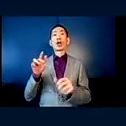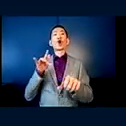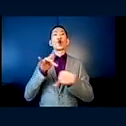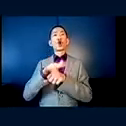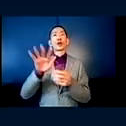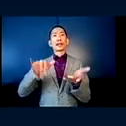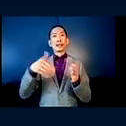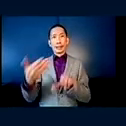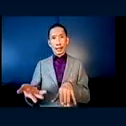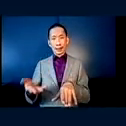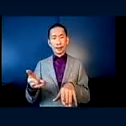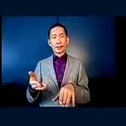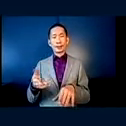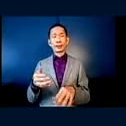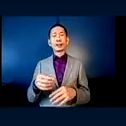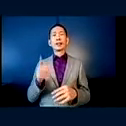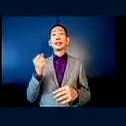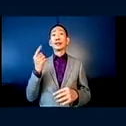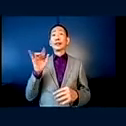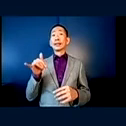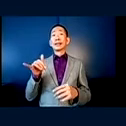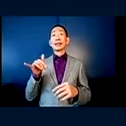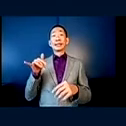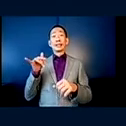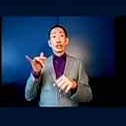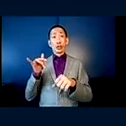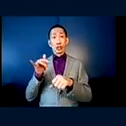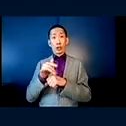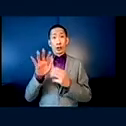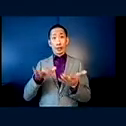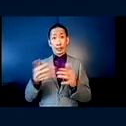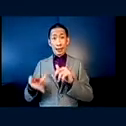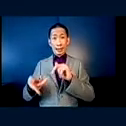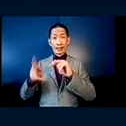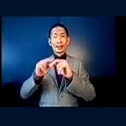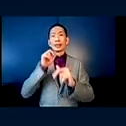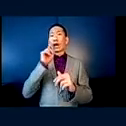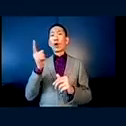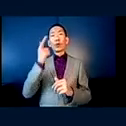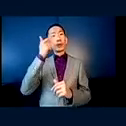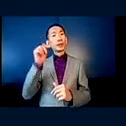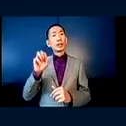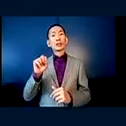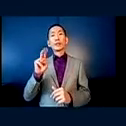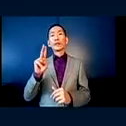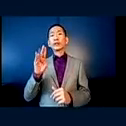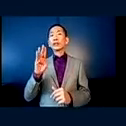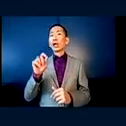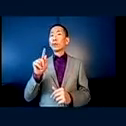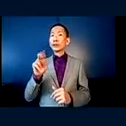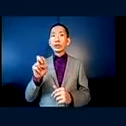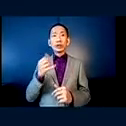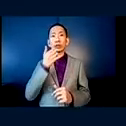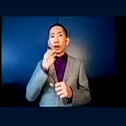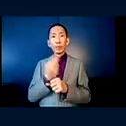I'D LIKE TO POINT OUT THAT THESE INCREASES ARE NOT ONLY DUE TO